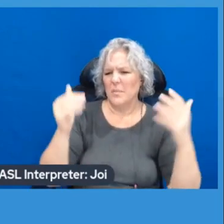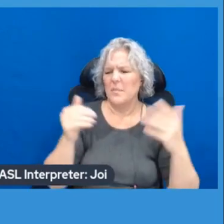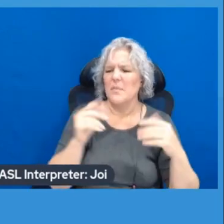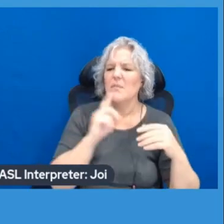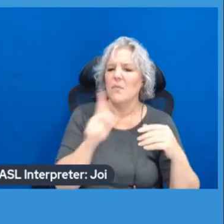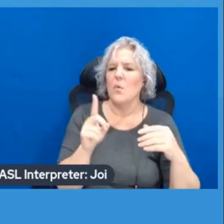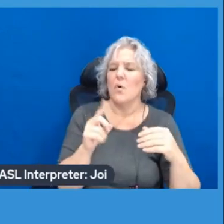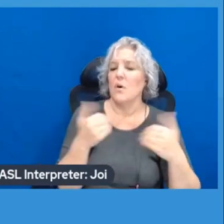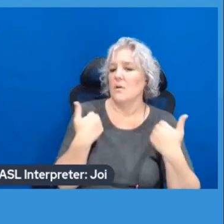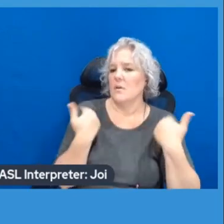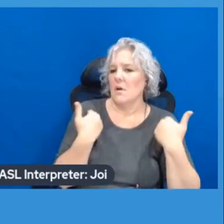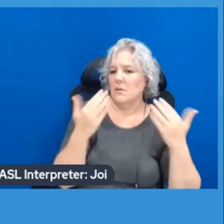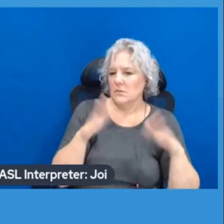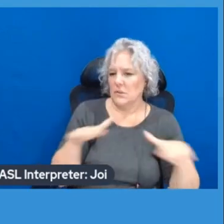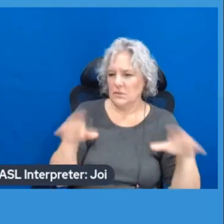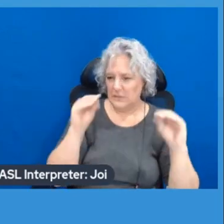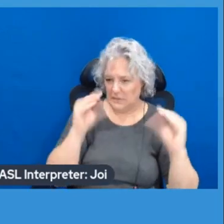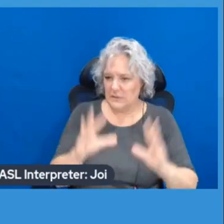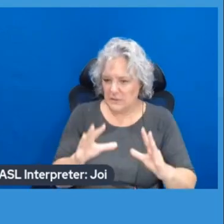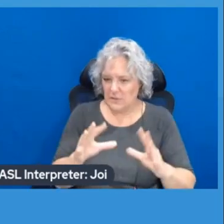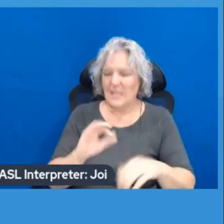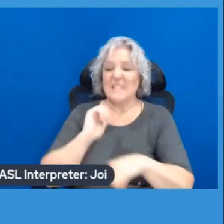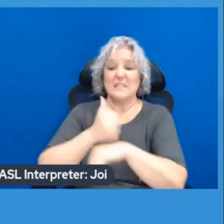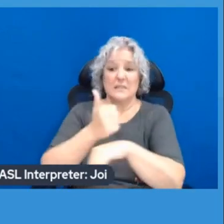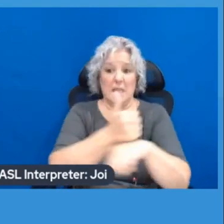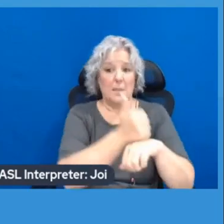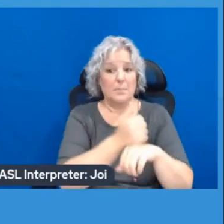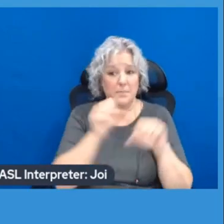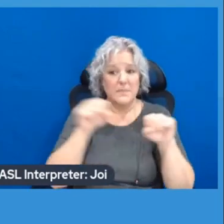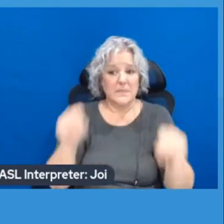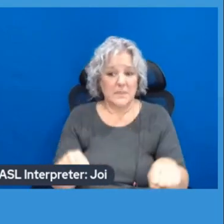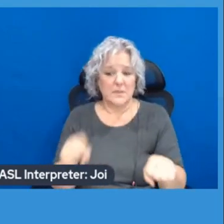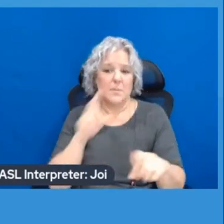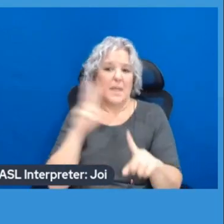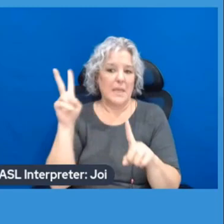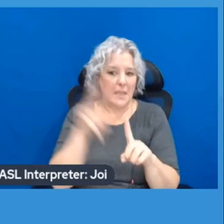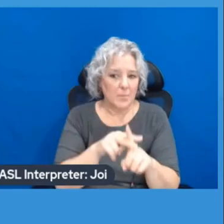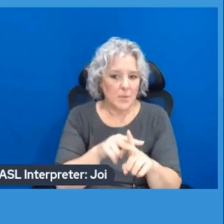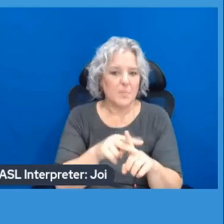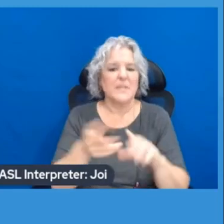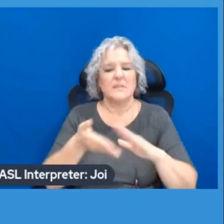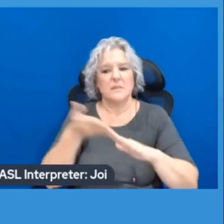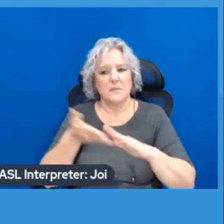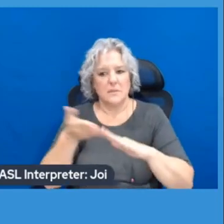and helping state systems implement successful and sustainable initiatives and practices